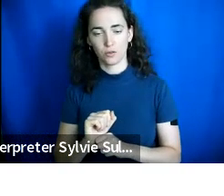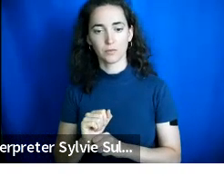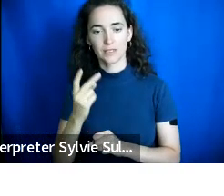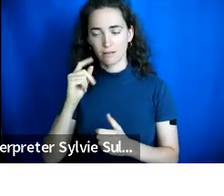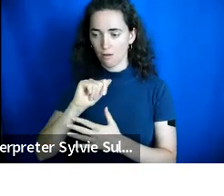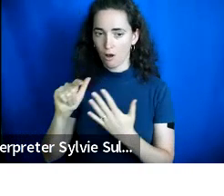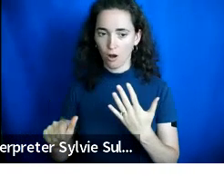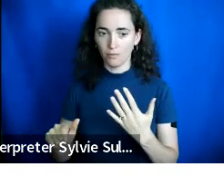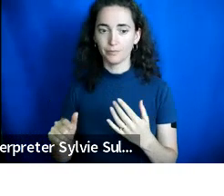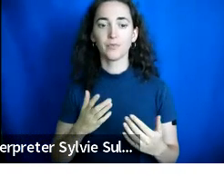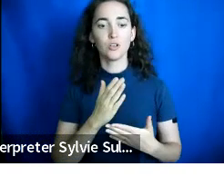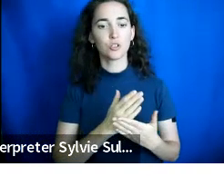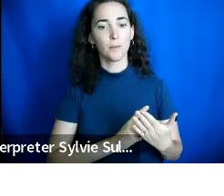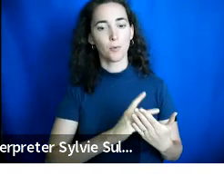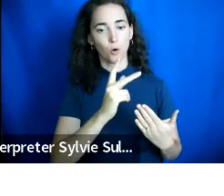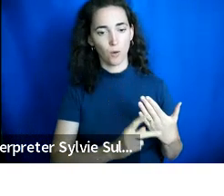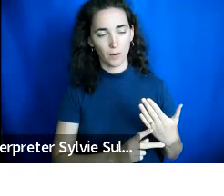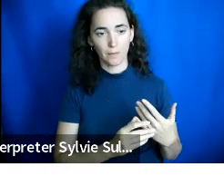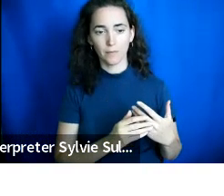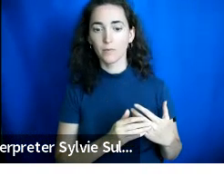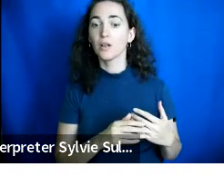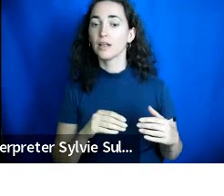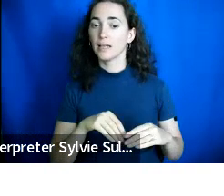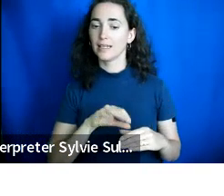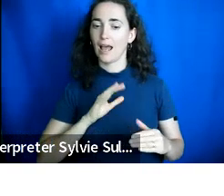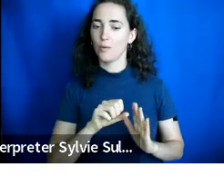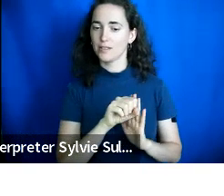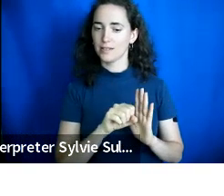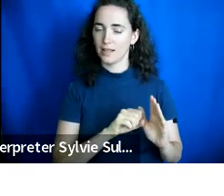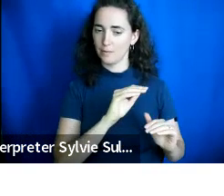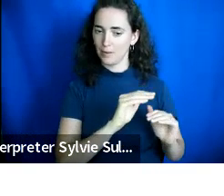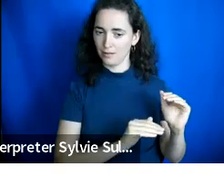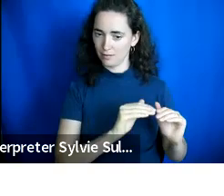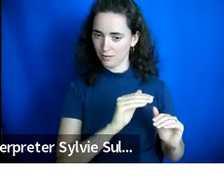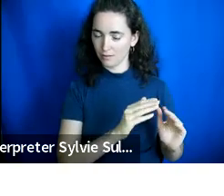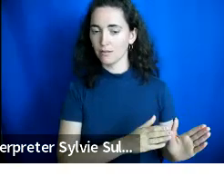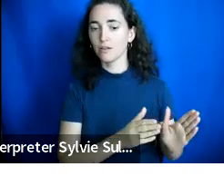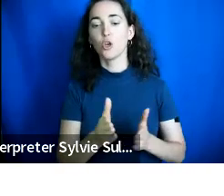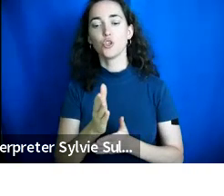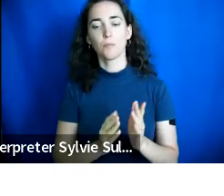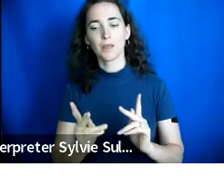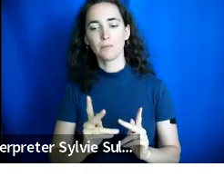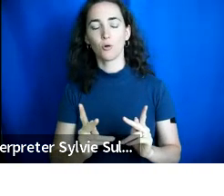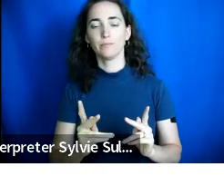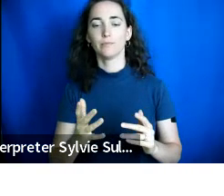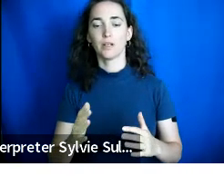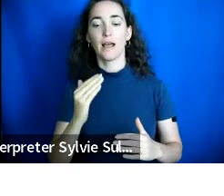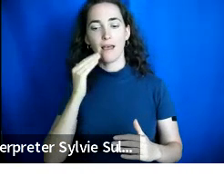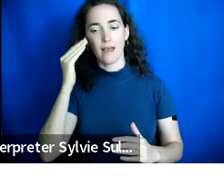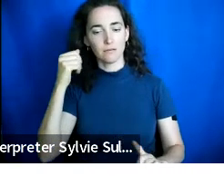We have programs that we have a state nursing facility. We have a program for people who have experienced a traumatic head or spinal cord injury.